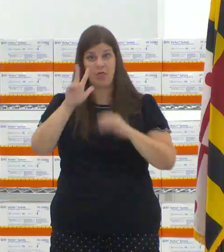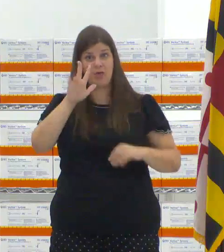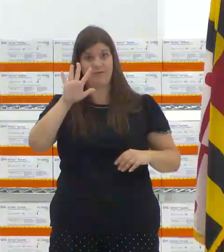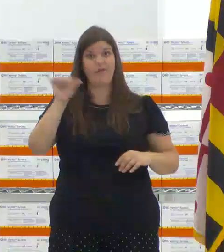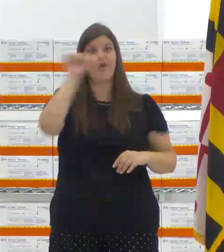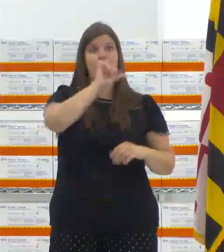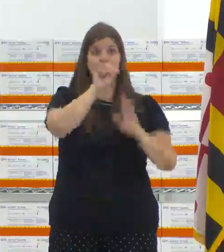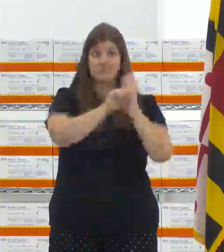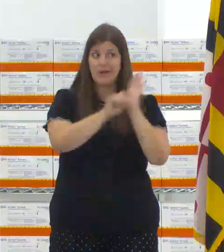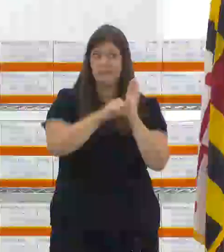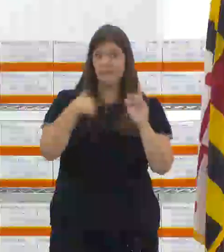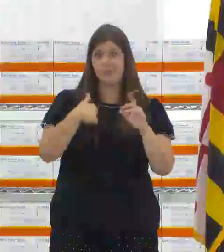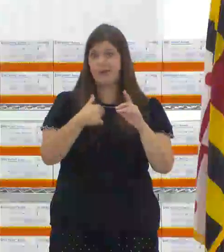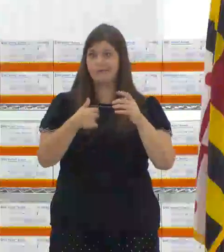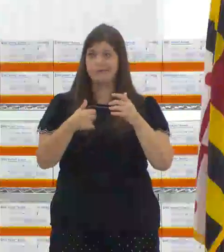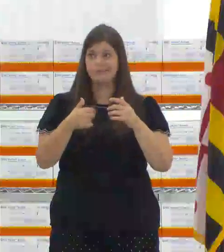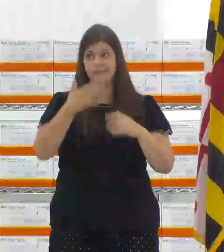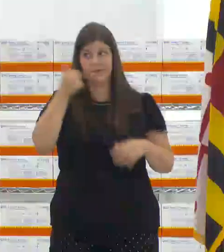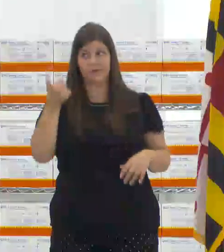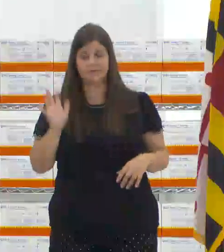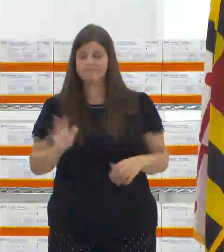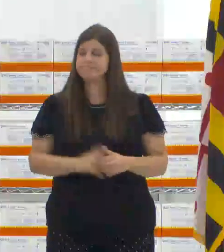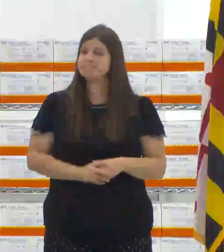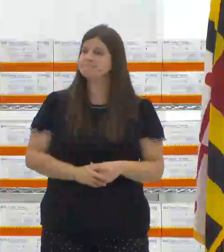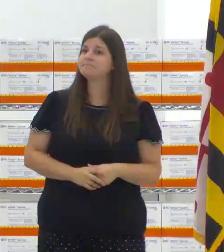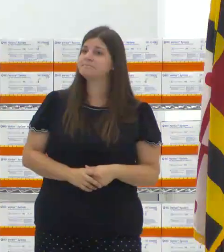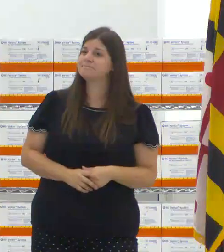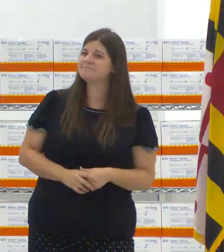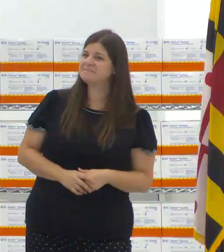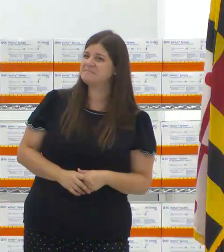and with the CDC and coronavirus task force use. But we're using the same ones that all the other states use